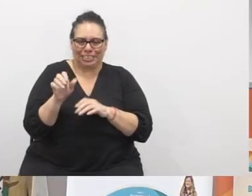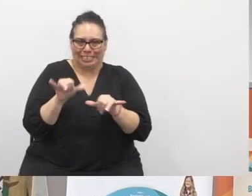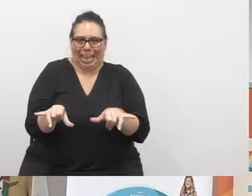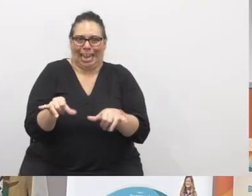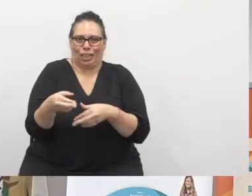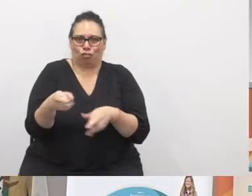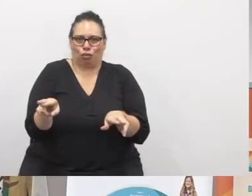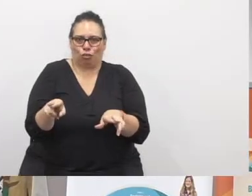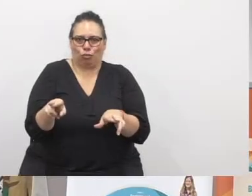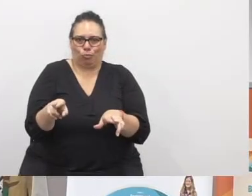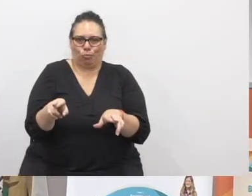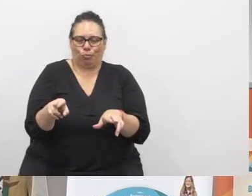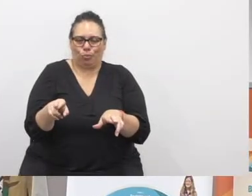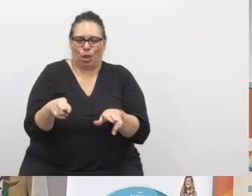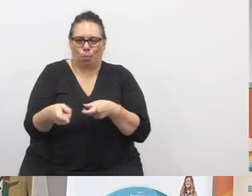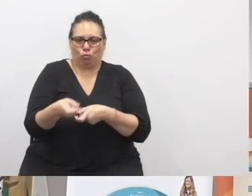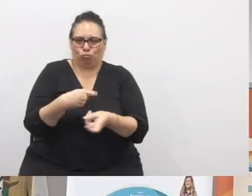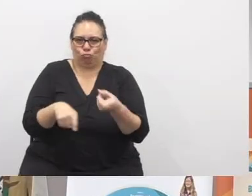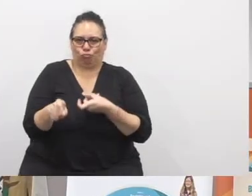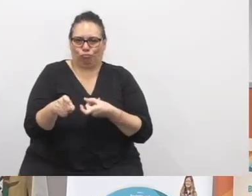if the two of you'd like to hear our students. And we'll get them up here now.